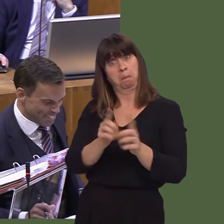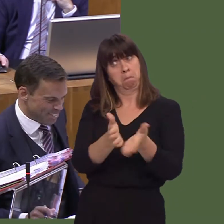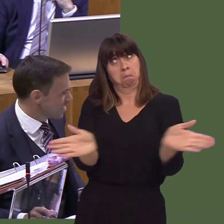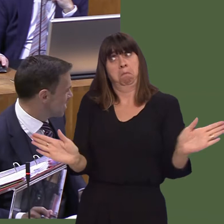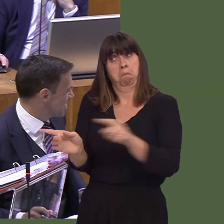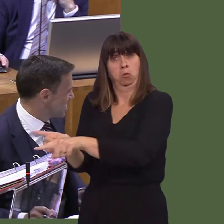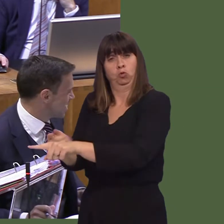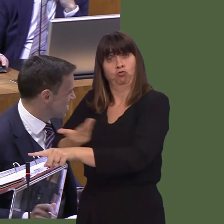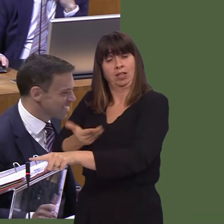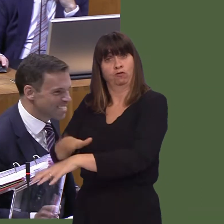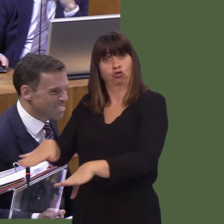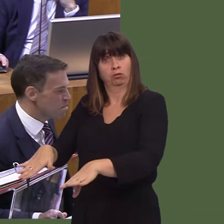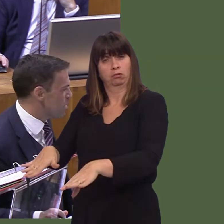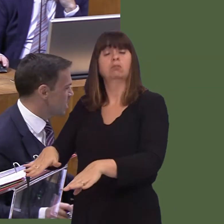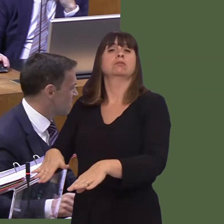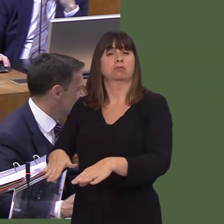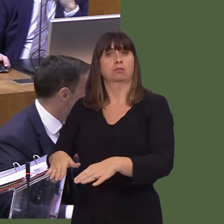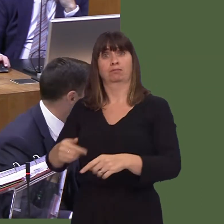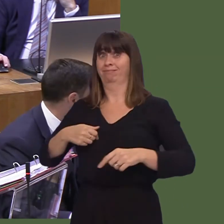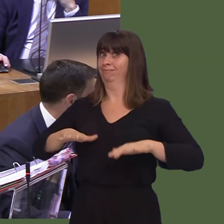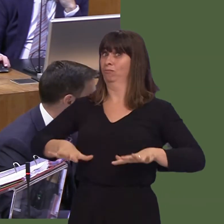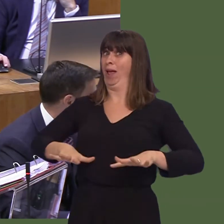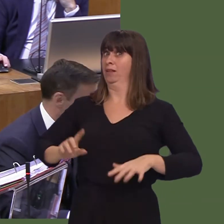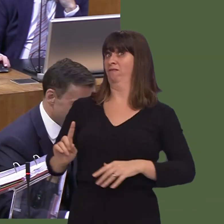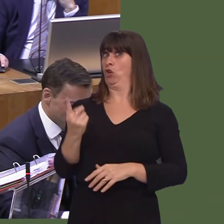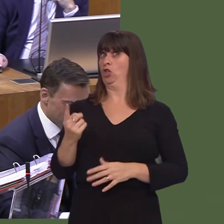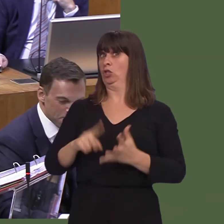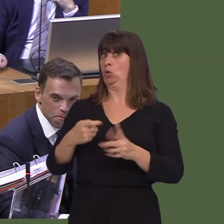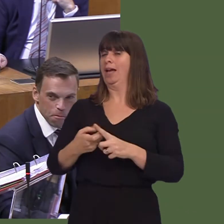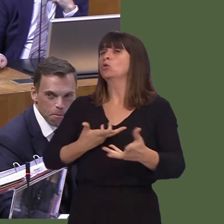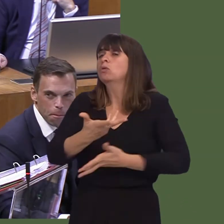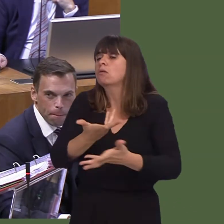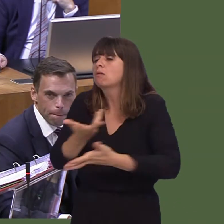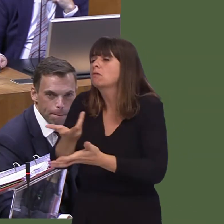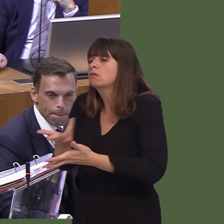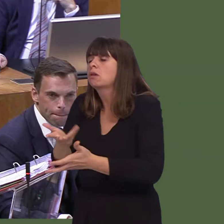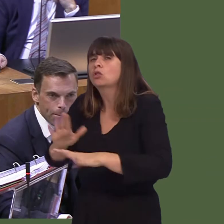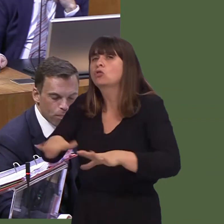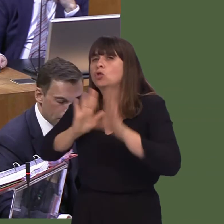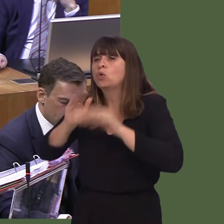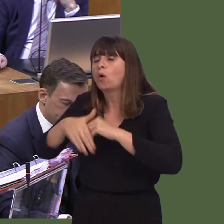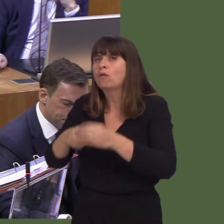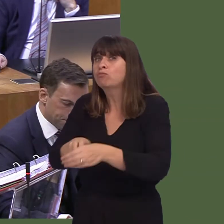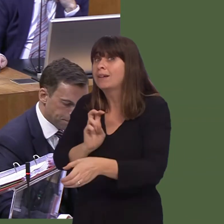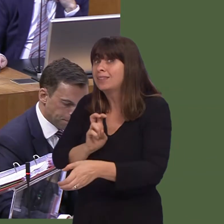We are, of course, the only country in the UK so far to consult children and young people on their views on Brexit, and we are going to receive the consultation report by the